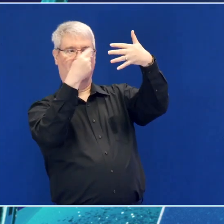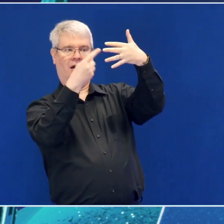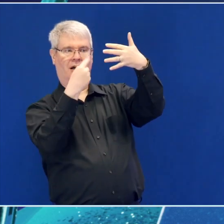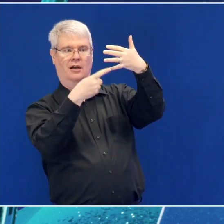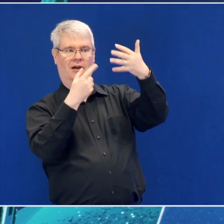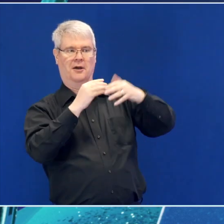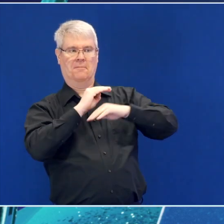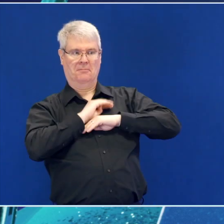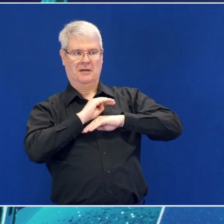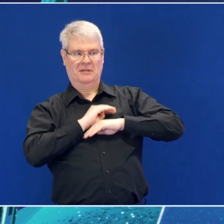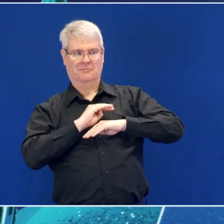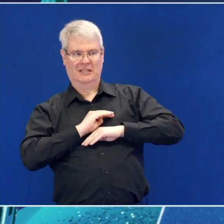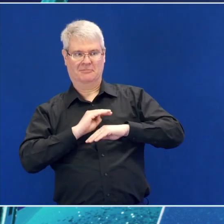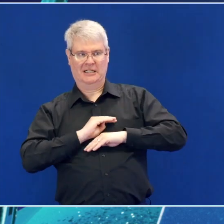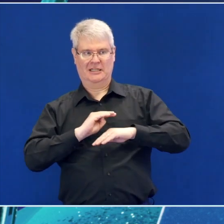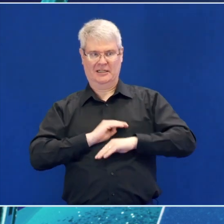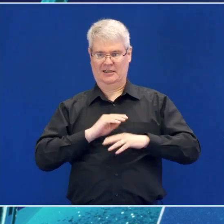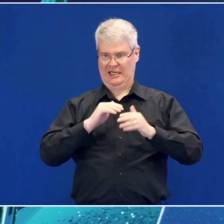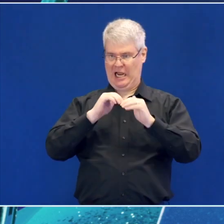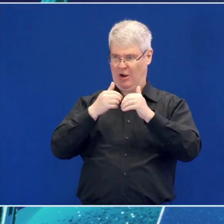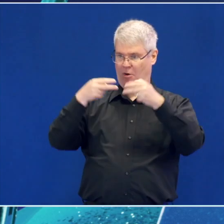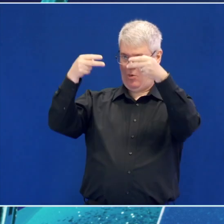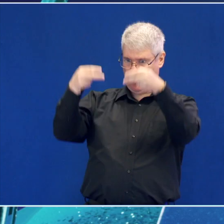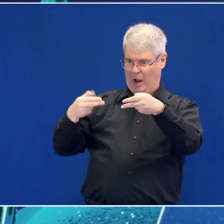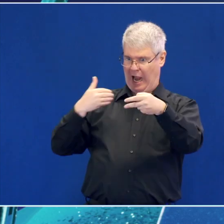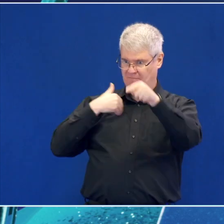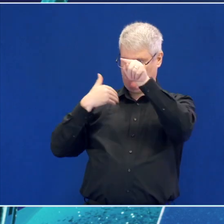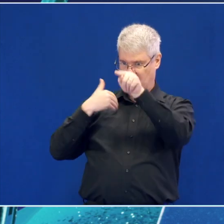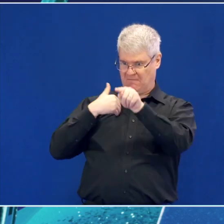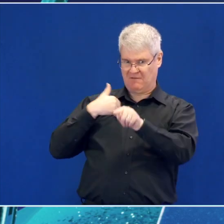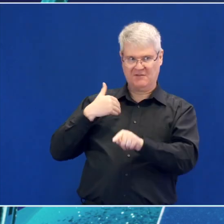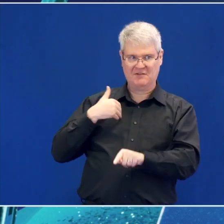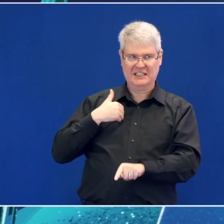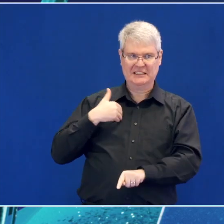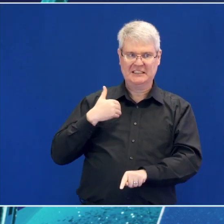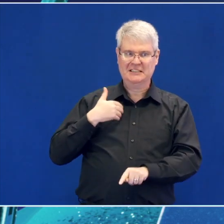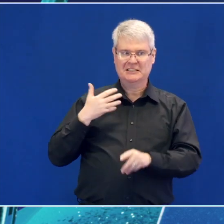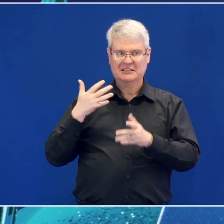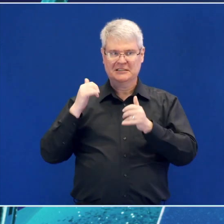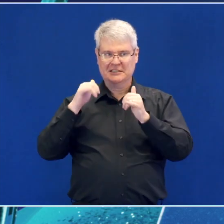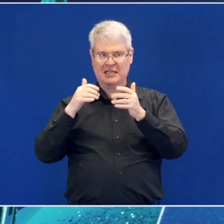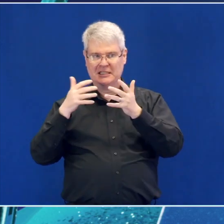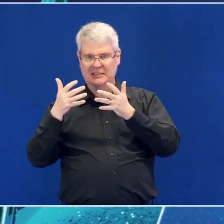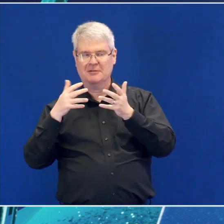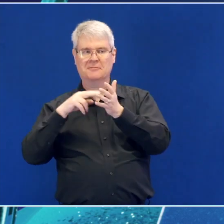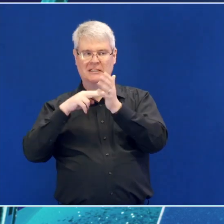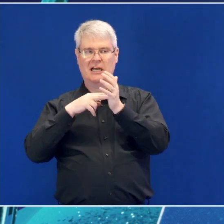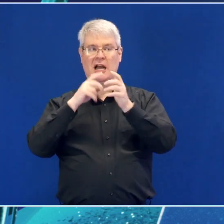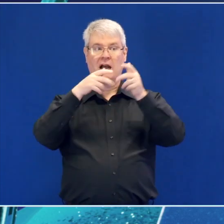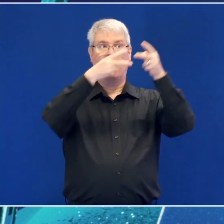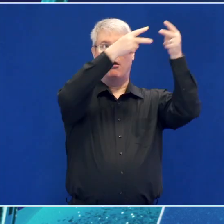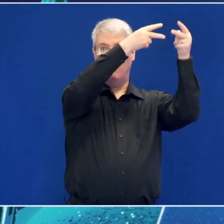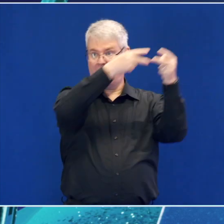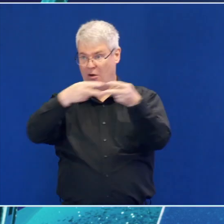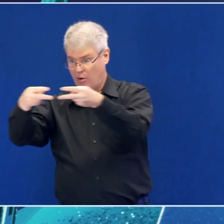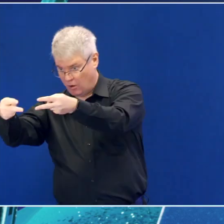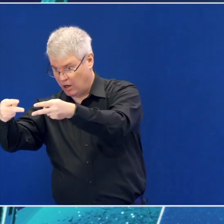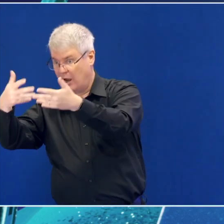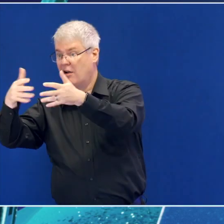If you ask Copilot to do a code review for you, and then you ask it to do a code review again, on the same code without having changed anything in between, you're going